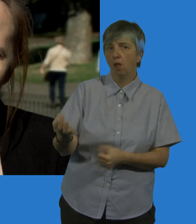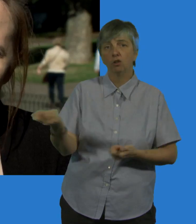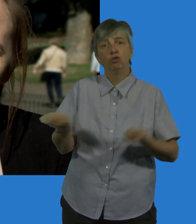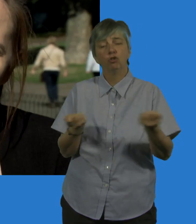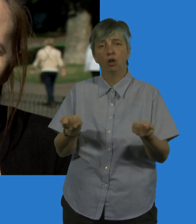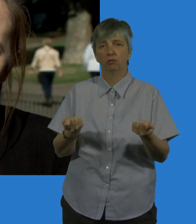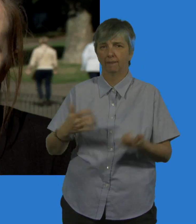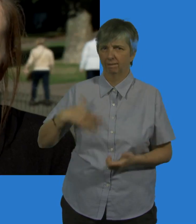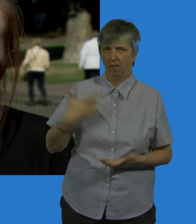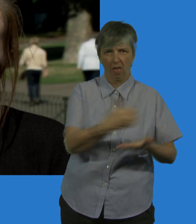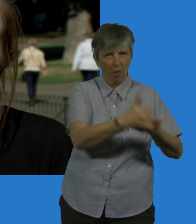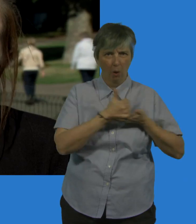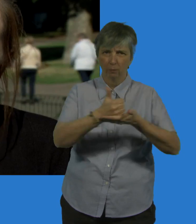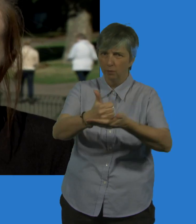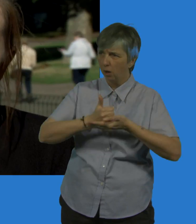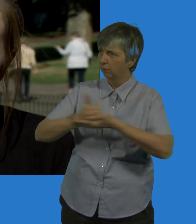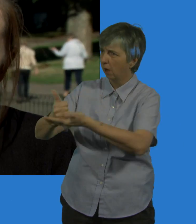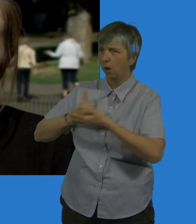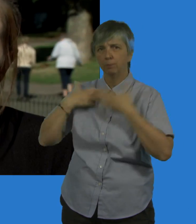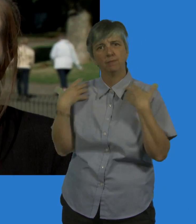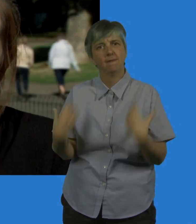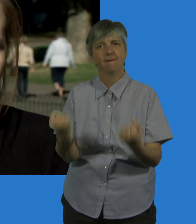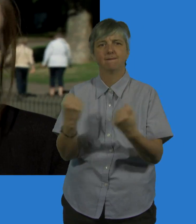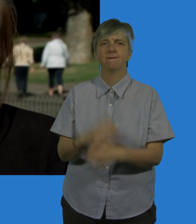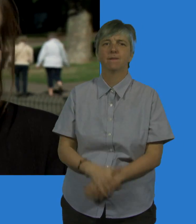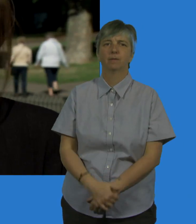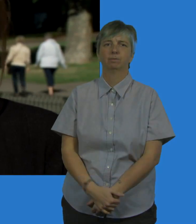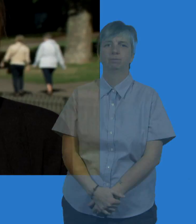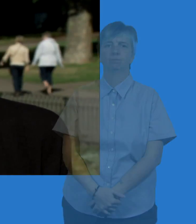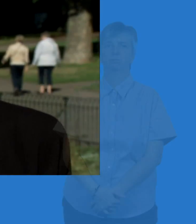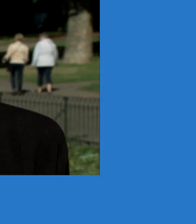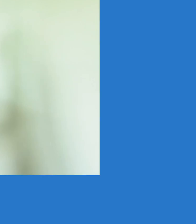Centre – which is run by local volunteers – so I’m getting help from every angle.